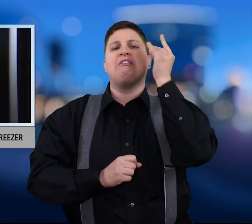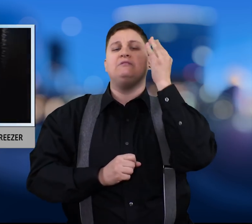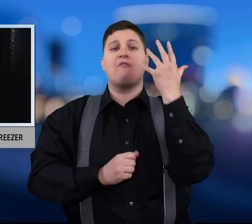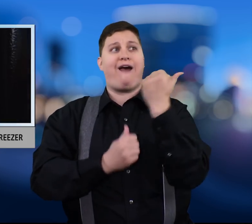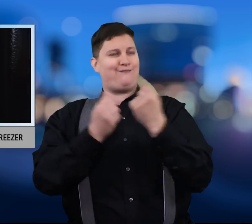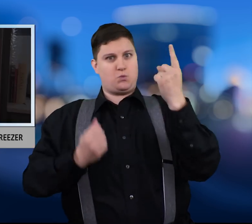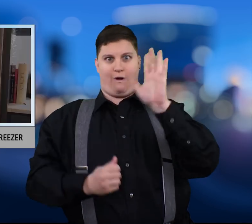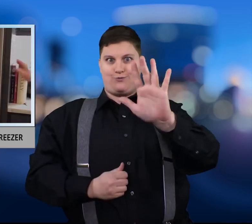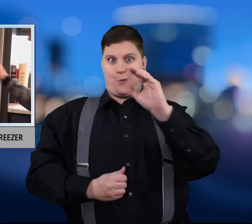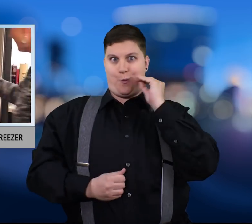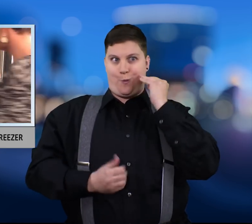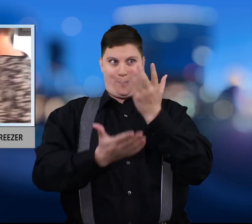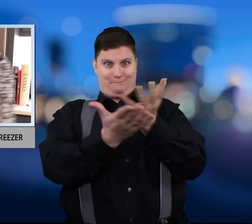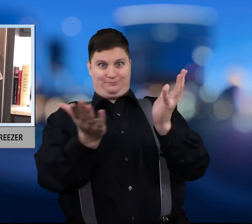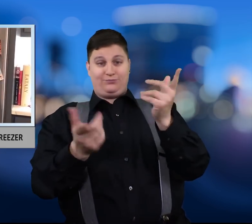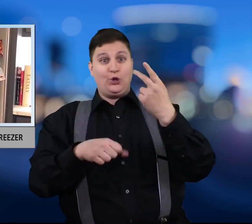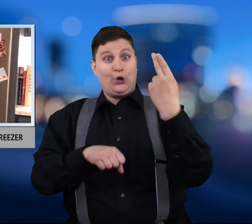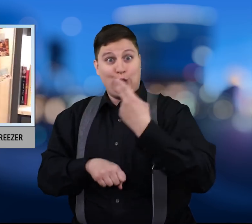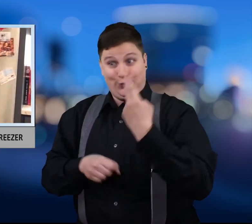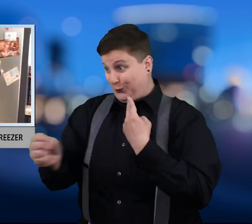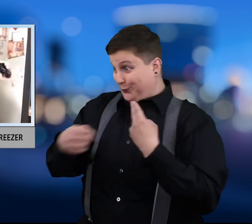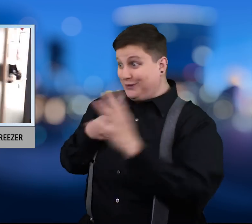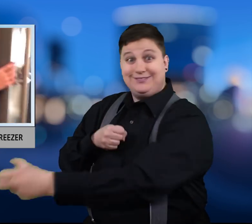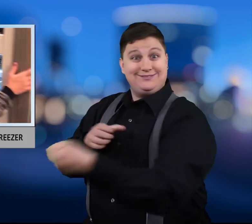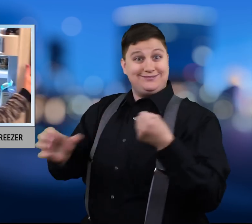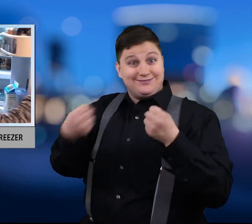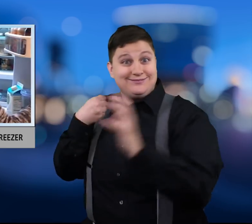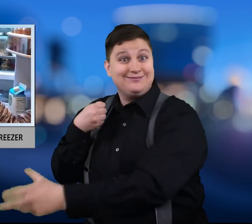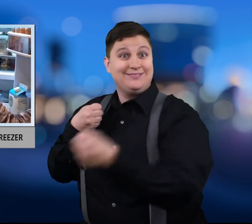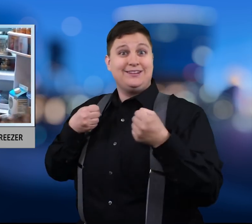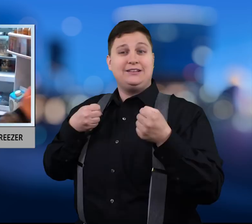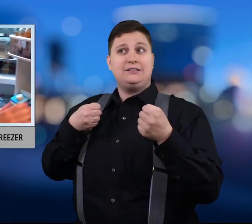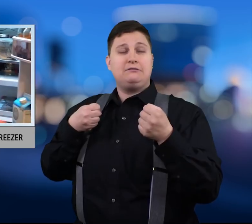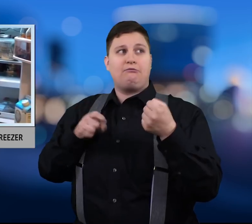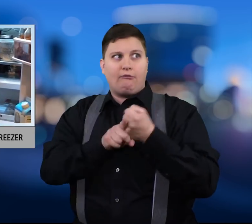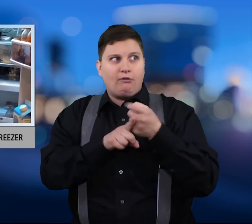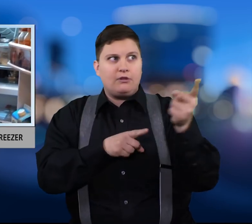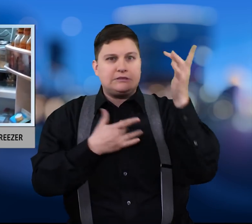Think about everyone in the home using them and how many times they've had their hands